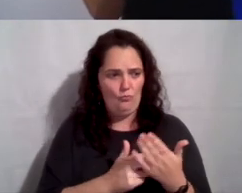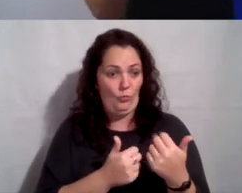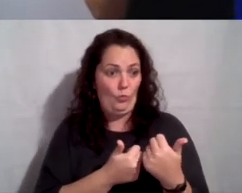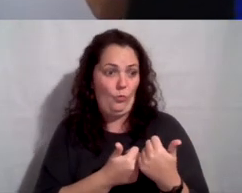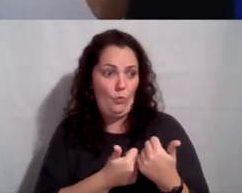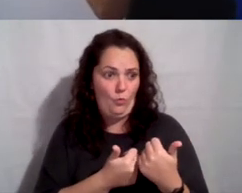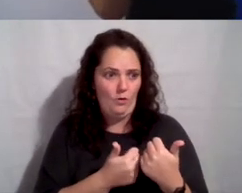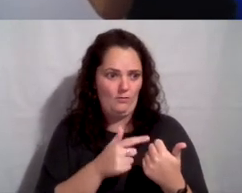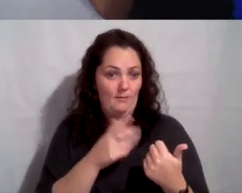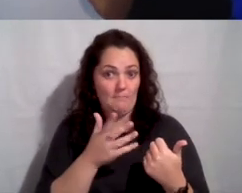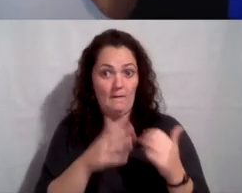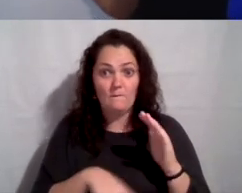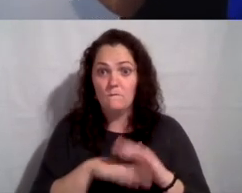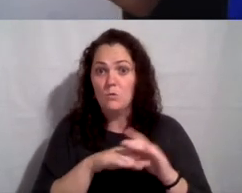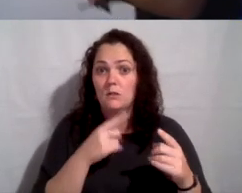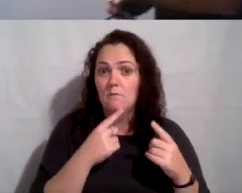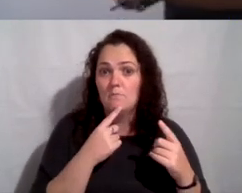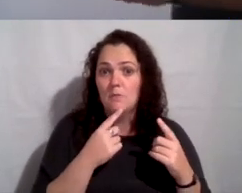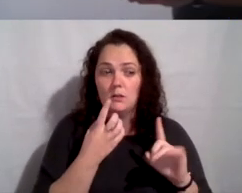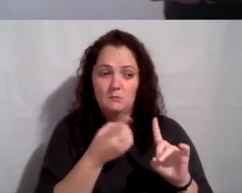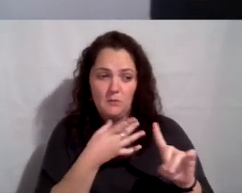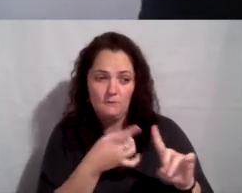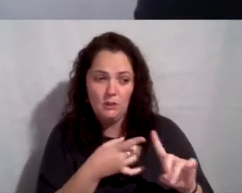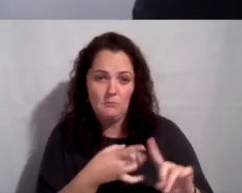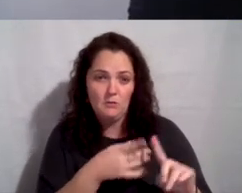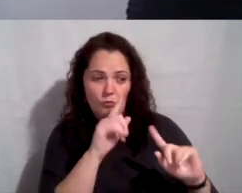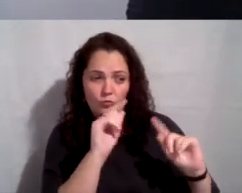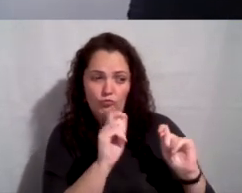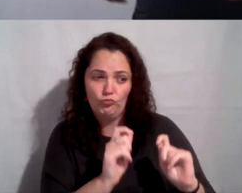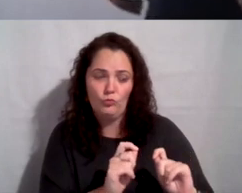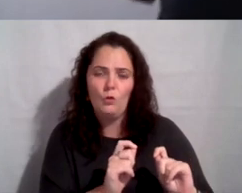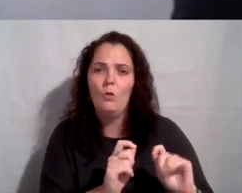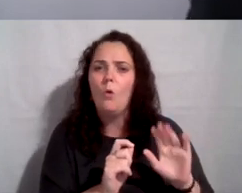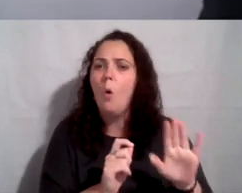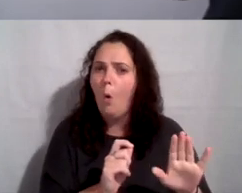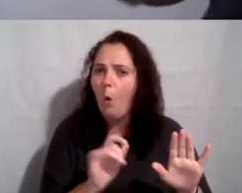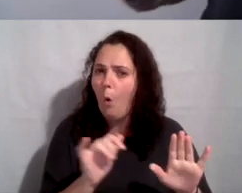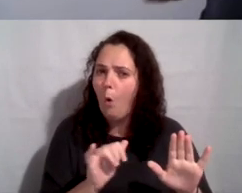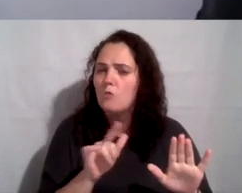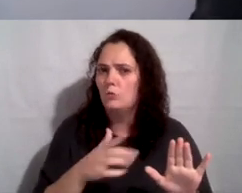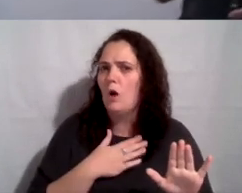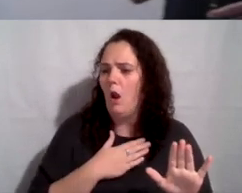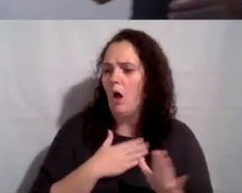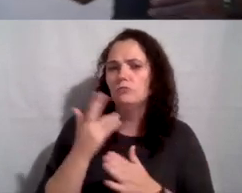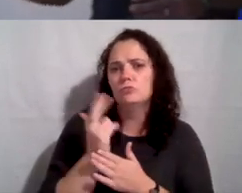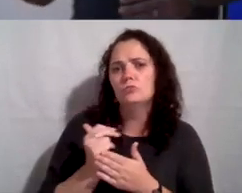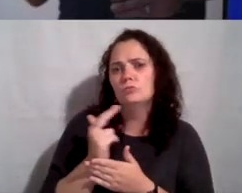descriptive in order to be a good drawing of the body, or can it be a drawing which captures your experience